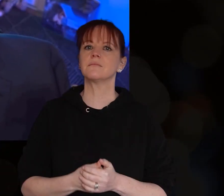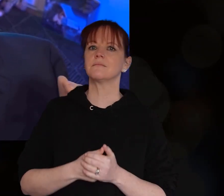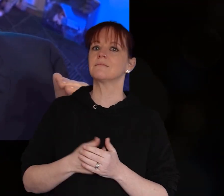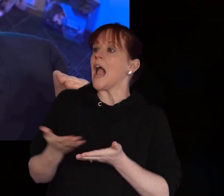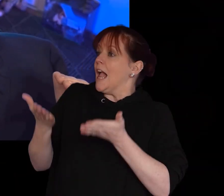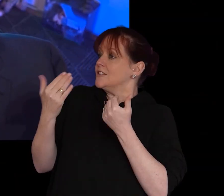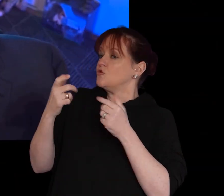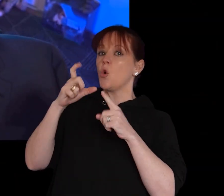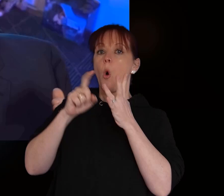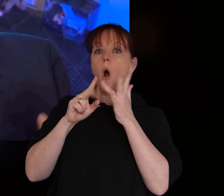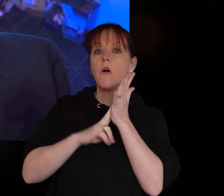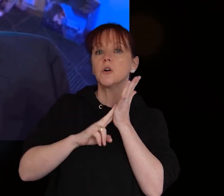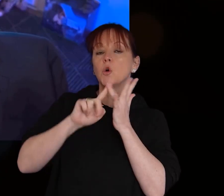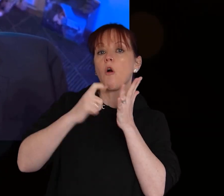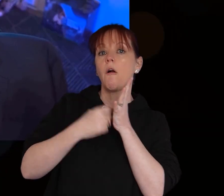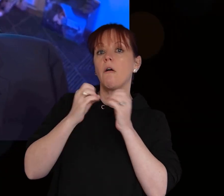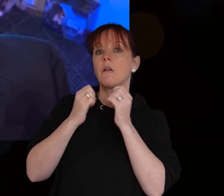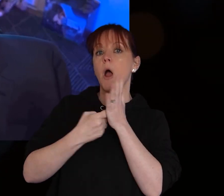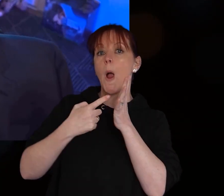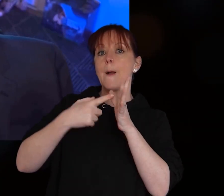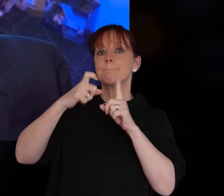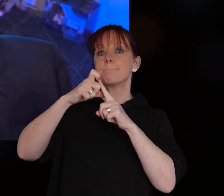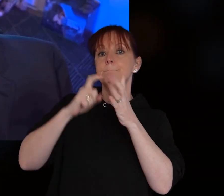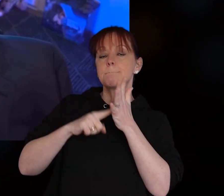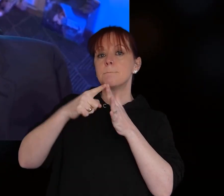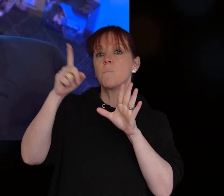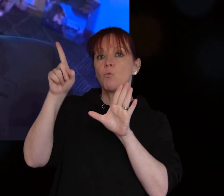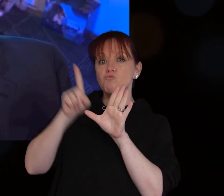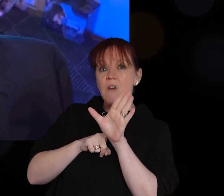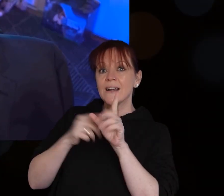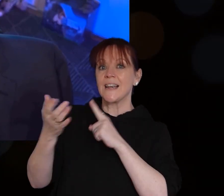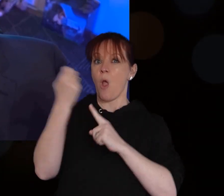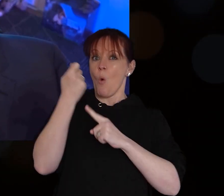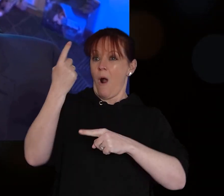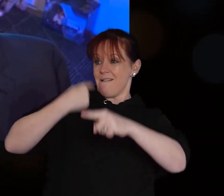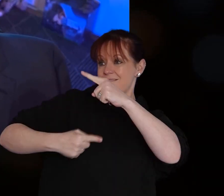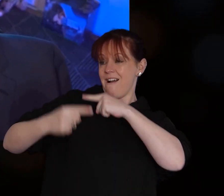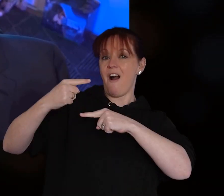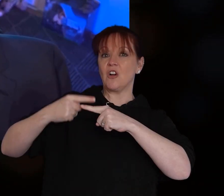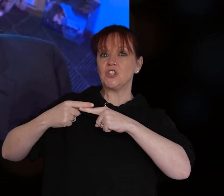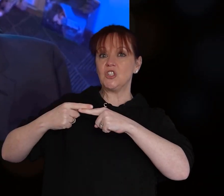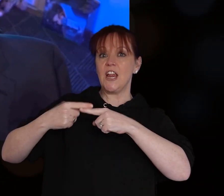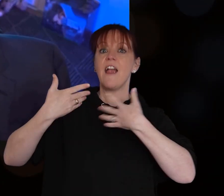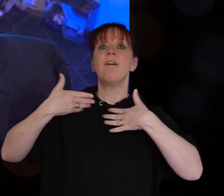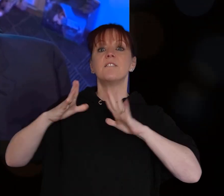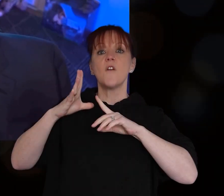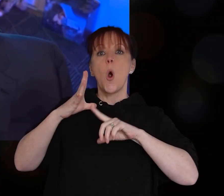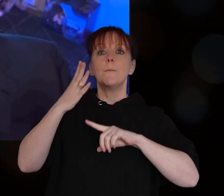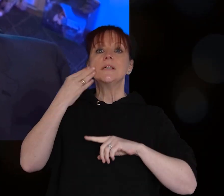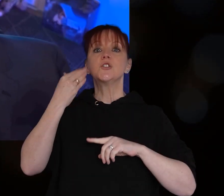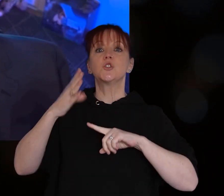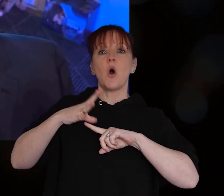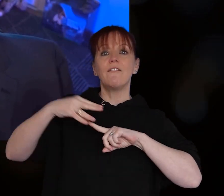to be able to include a wider spectrum of players. To announce this award, I'd like to welcome last year's winner,